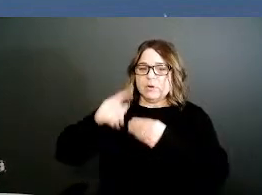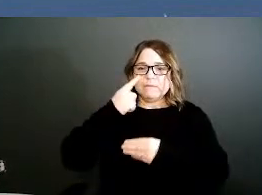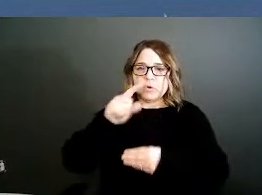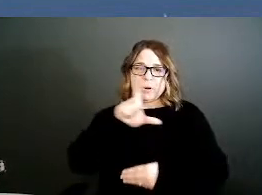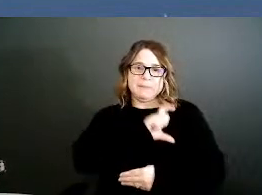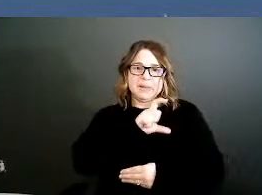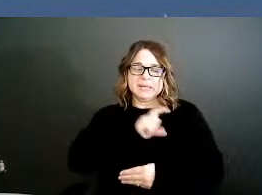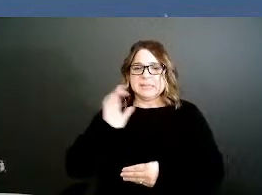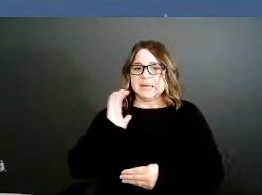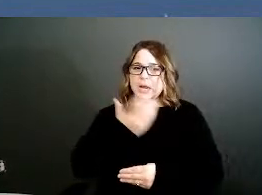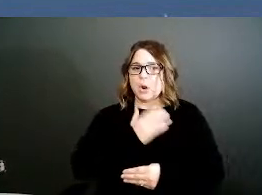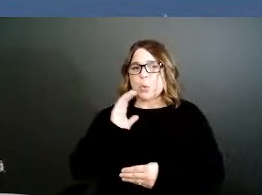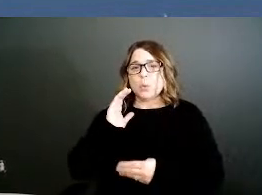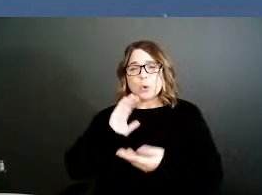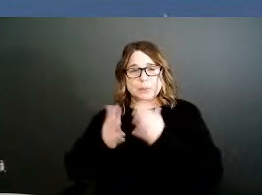IN OUR COMMUNITIES AND, INSTEAD, DIRECT FINANCIAL SUPPORT TO